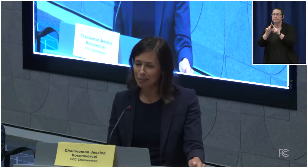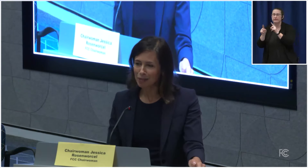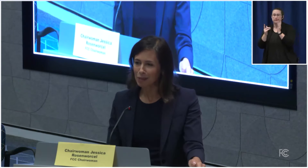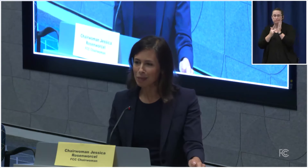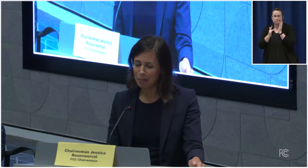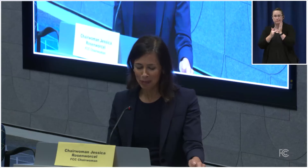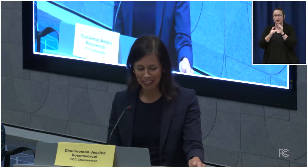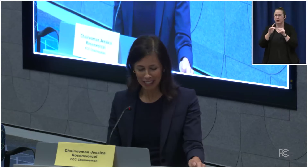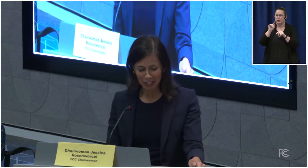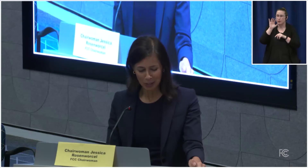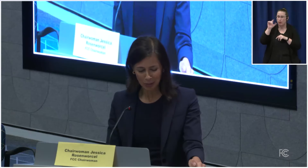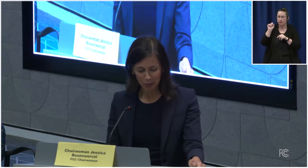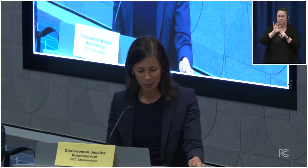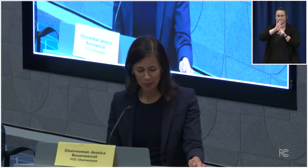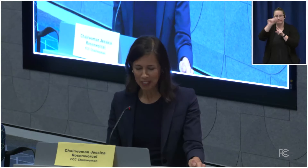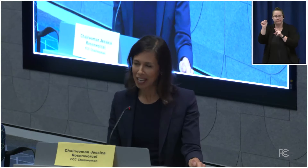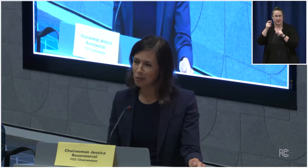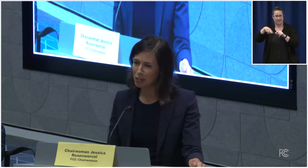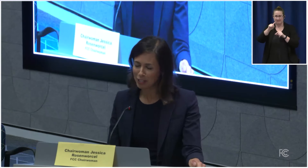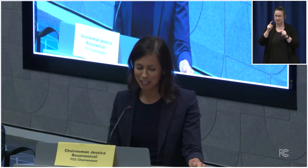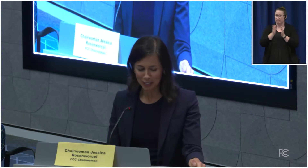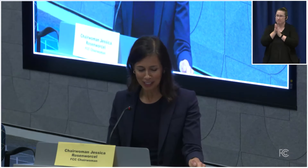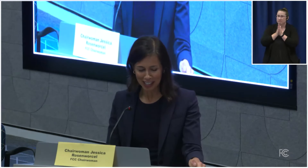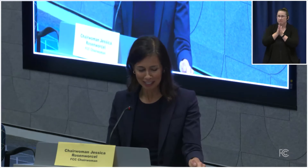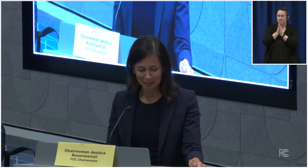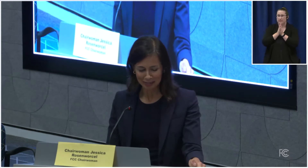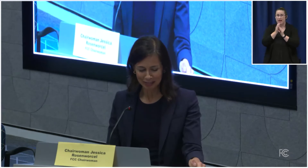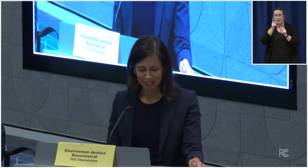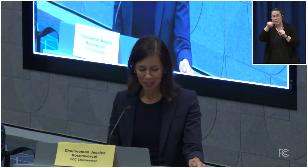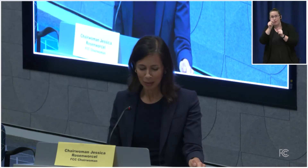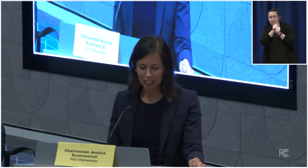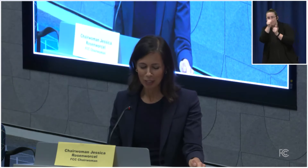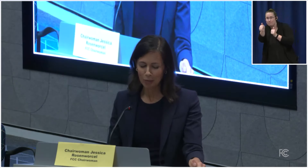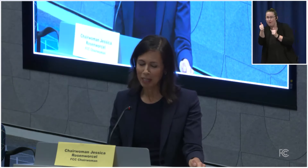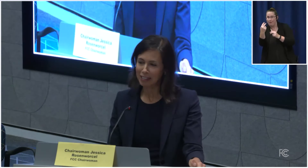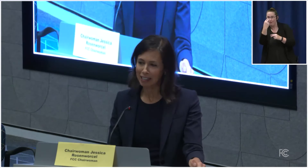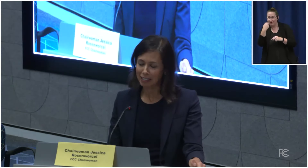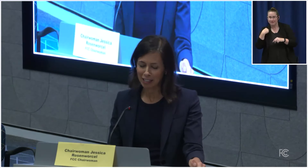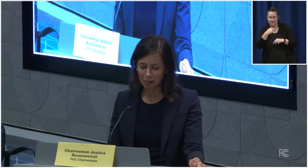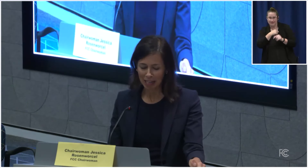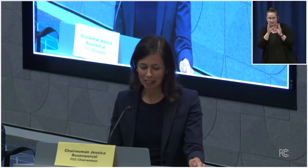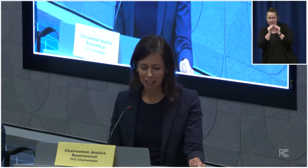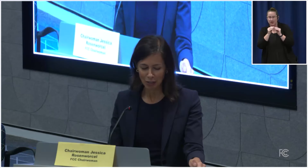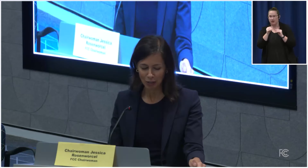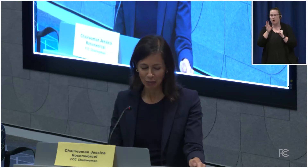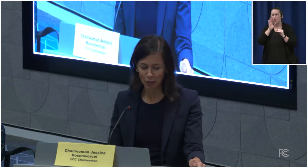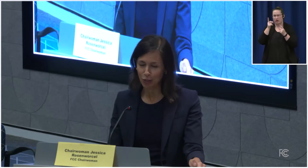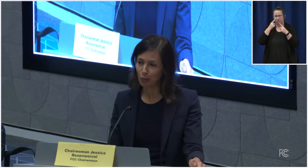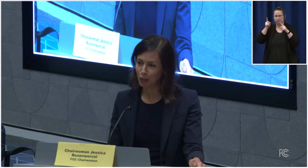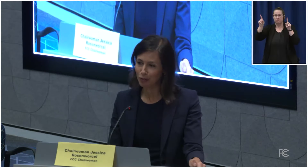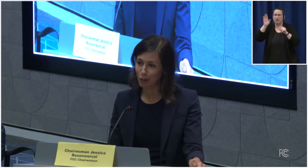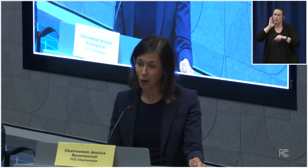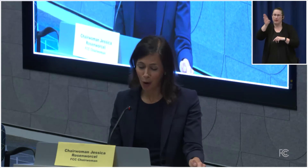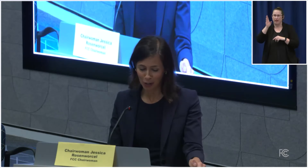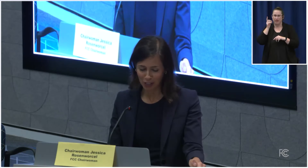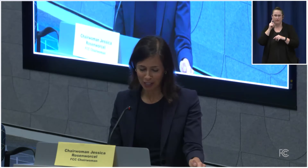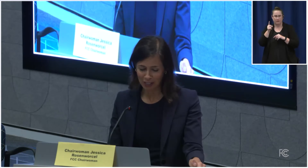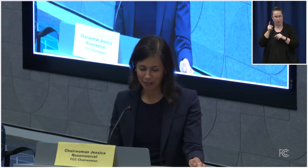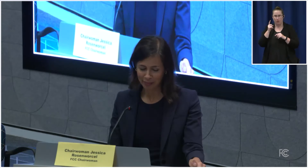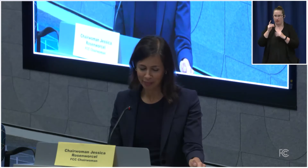FAR MORE QUICKLY. OUR PANELS OF EXPERTS WILL EXPLAIN HOW OTHER FEDERAL AGENCIES CAN ACHIEVE THE SAME RESULTS AND WHY THEY